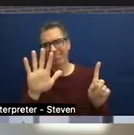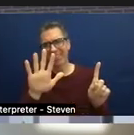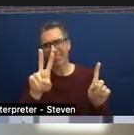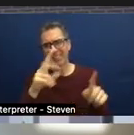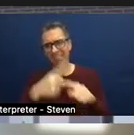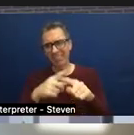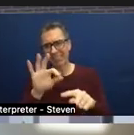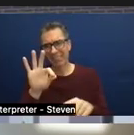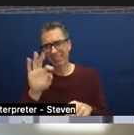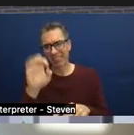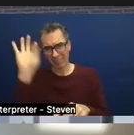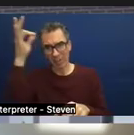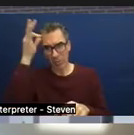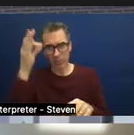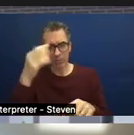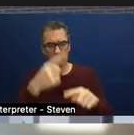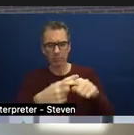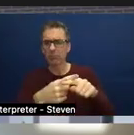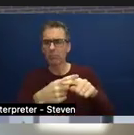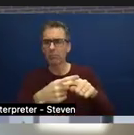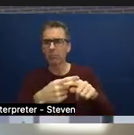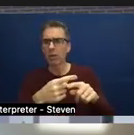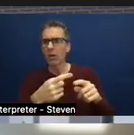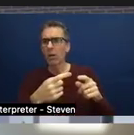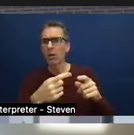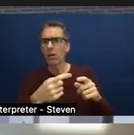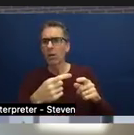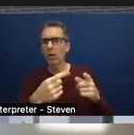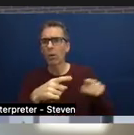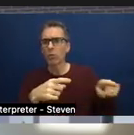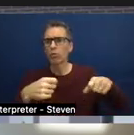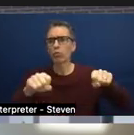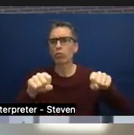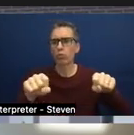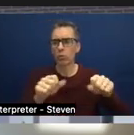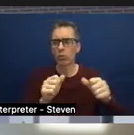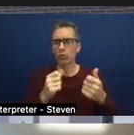And what happens at 52nd and he was on a scooter crossing Federal